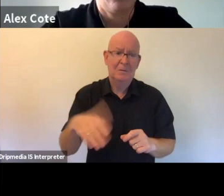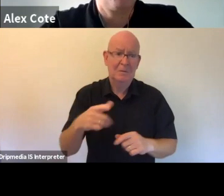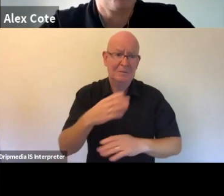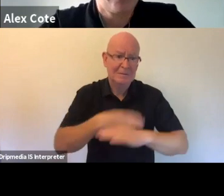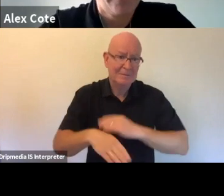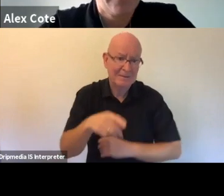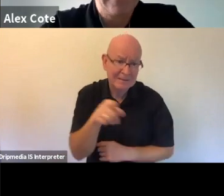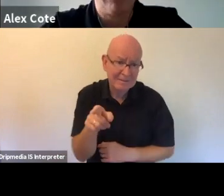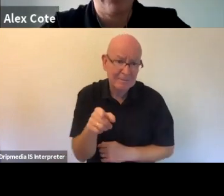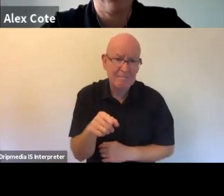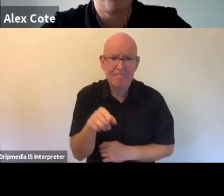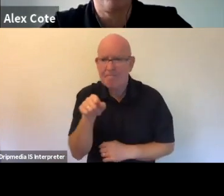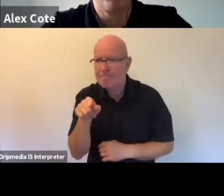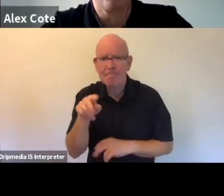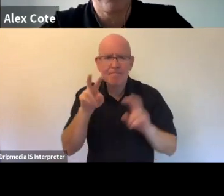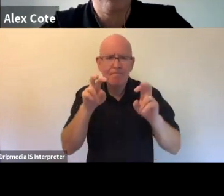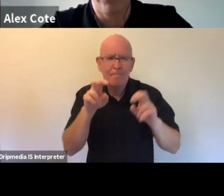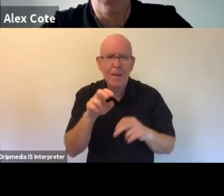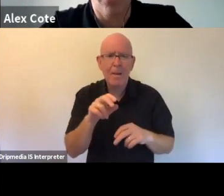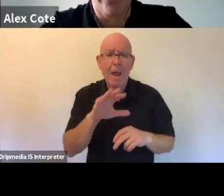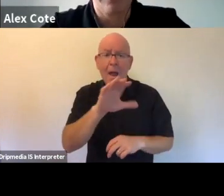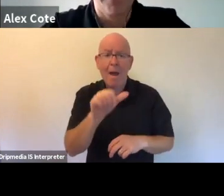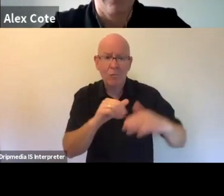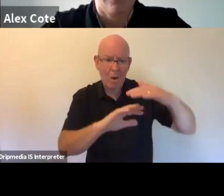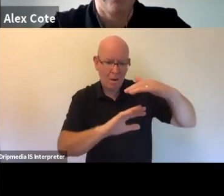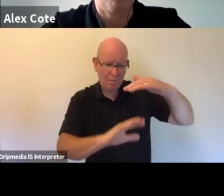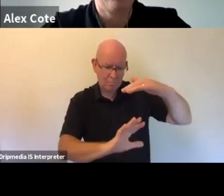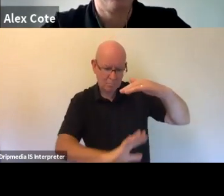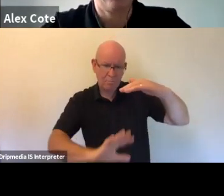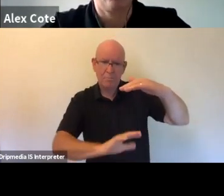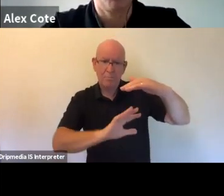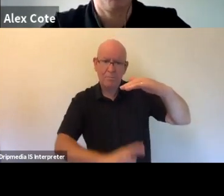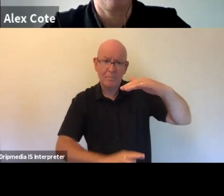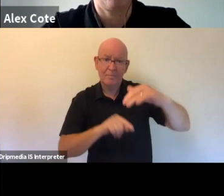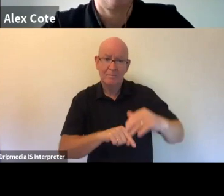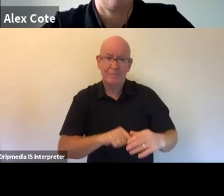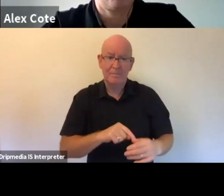Obviously, there is a significant gap in support and capacity to respond,